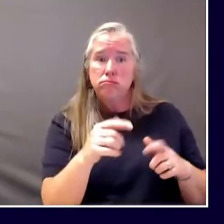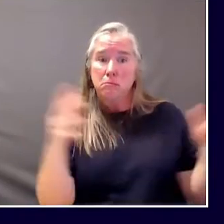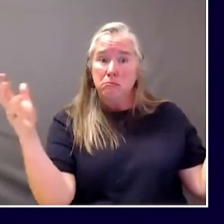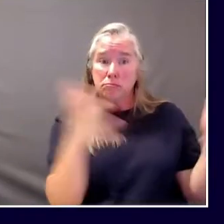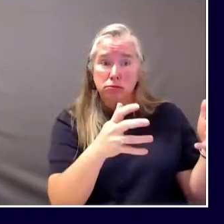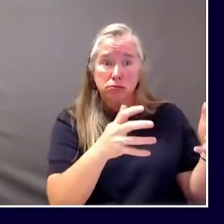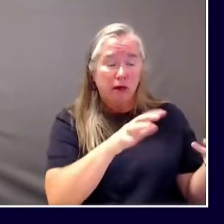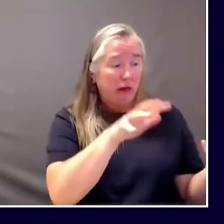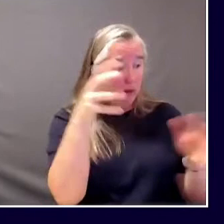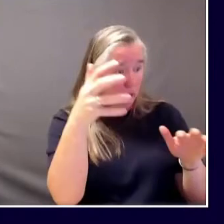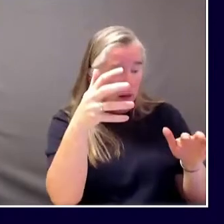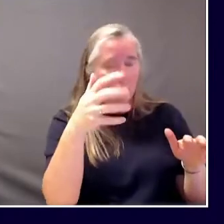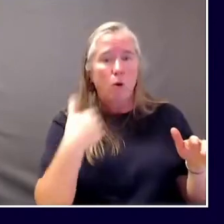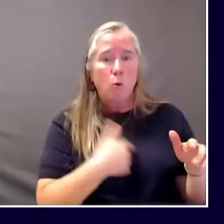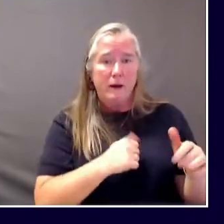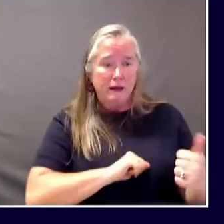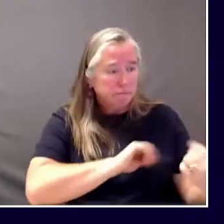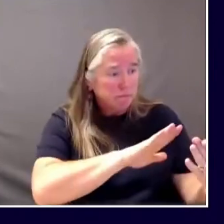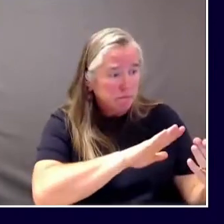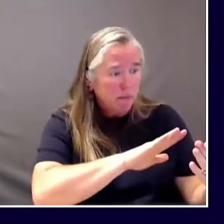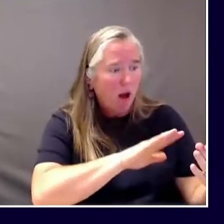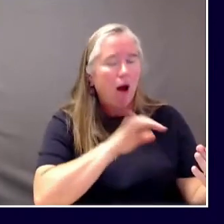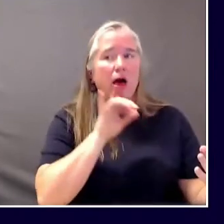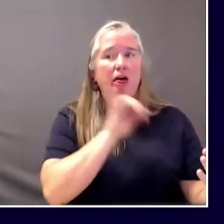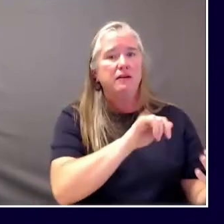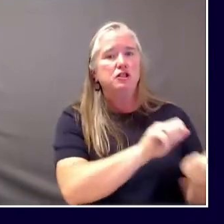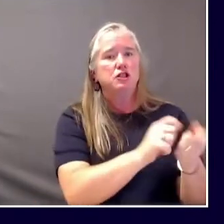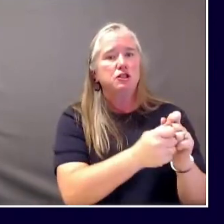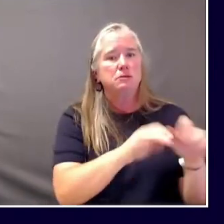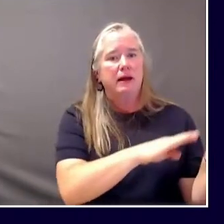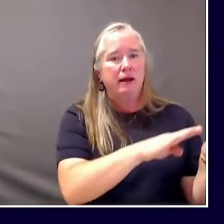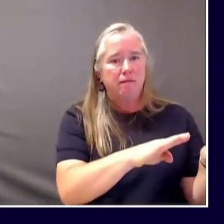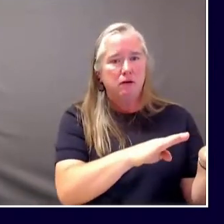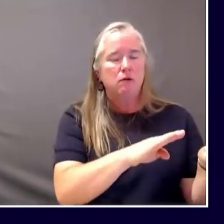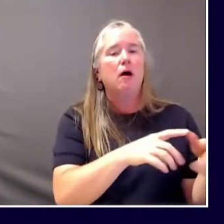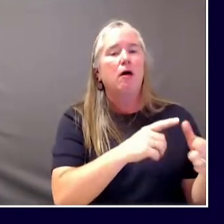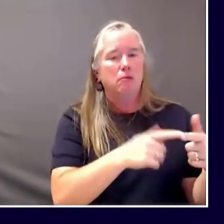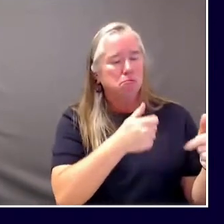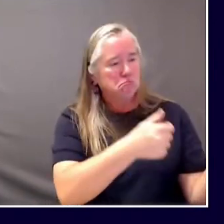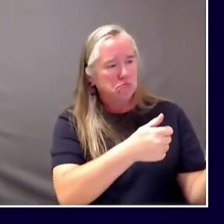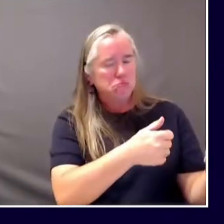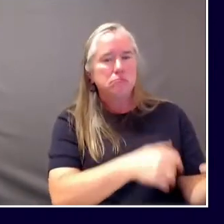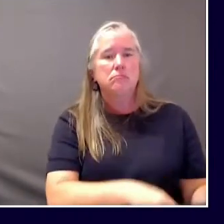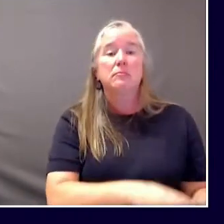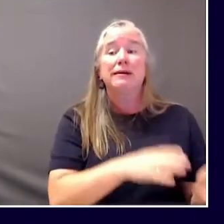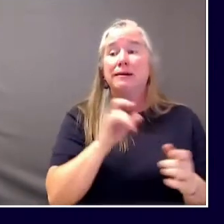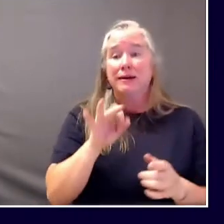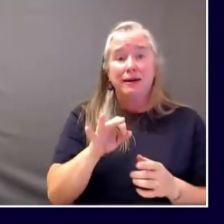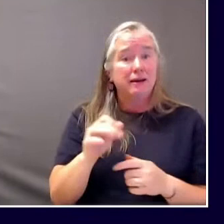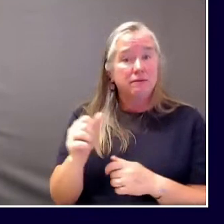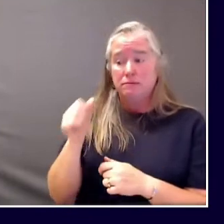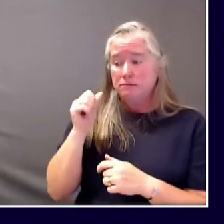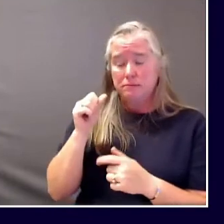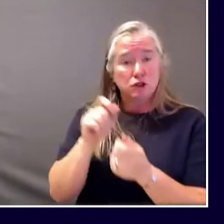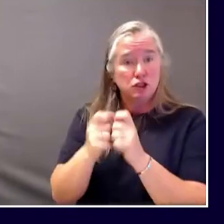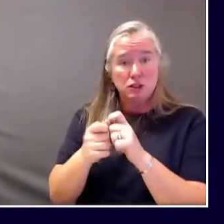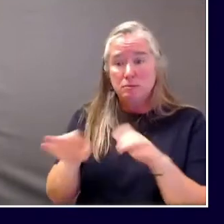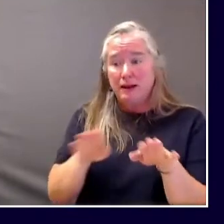to try to protect people but there's a there's a difference circumstance and then the one